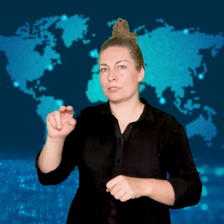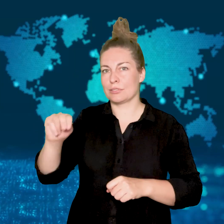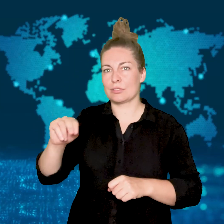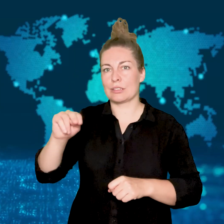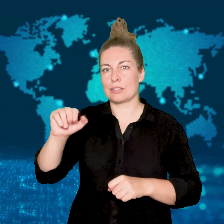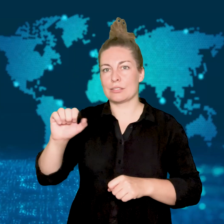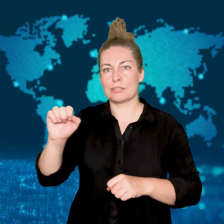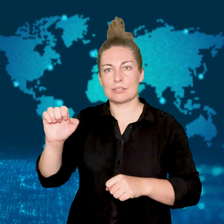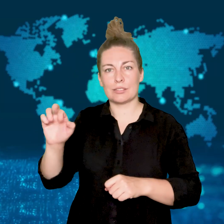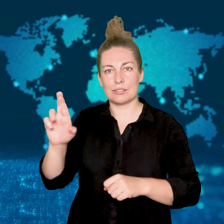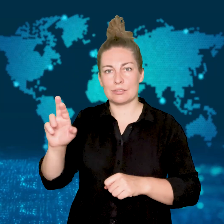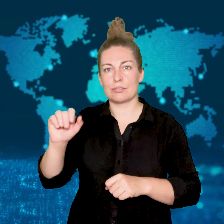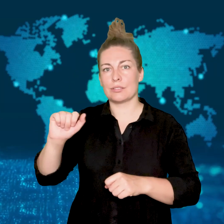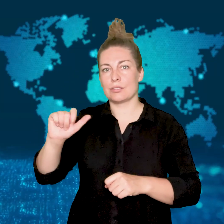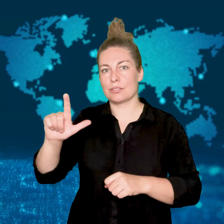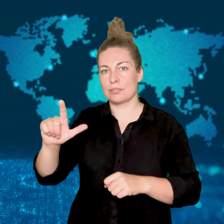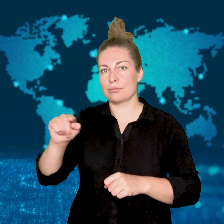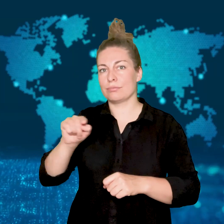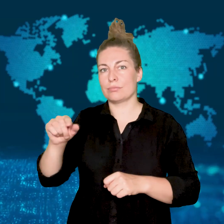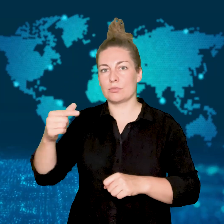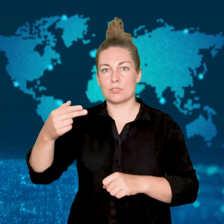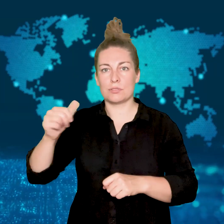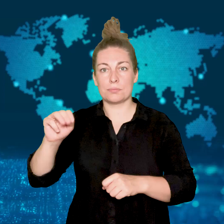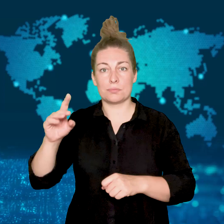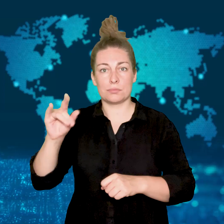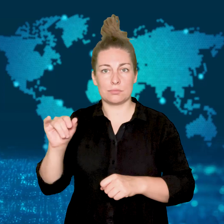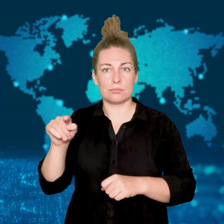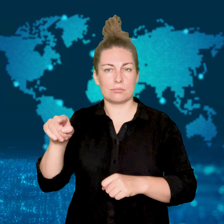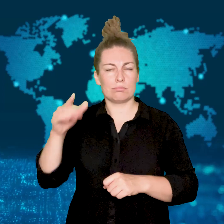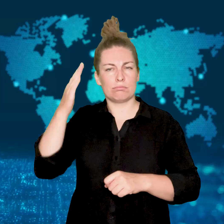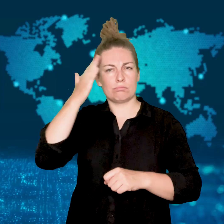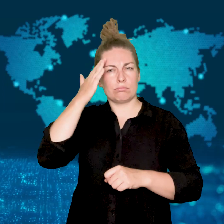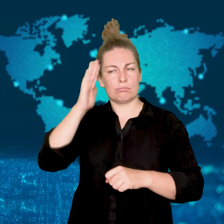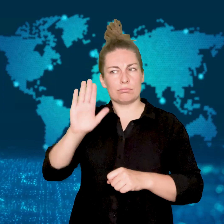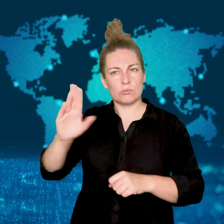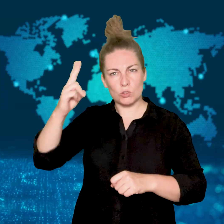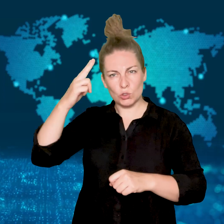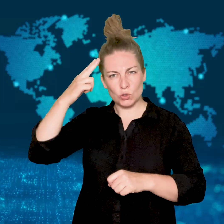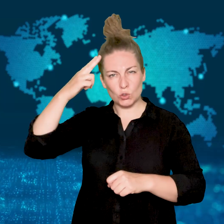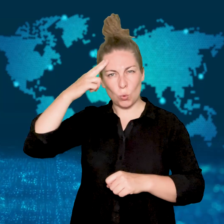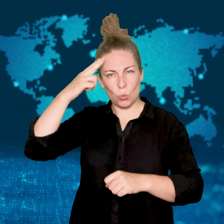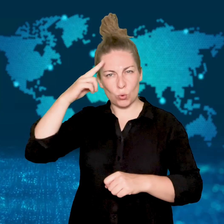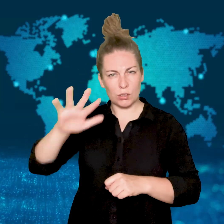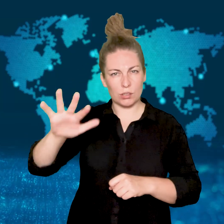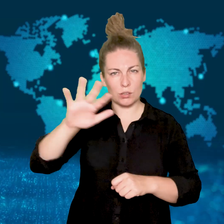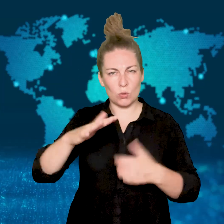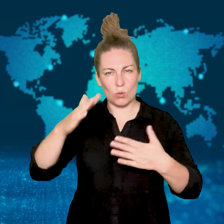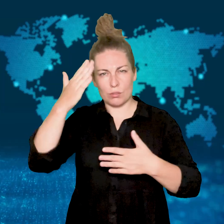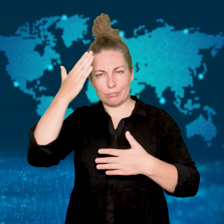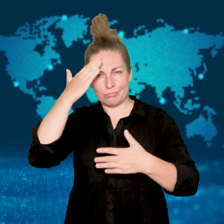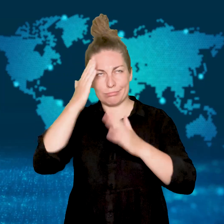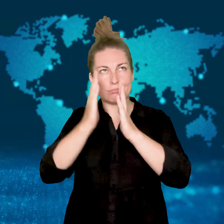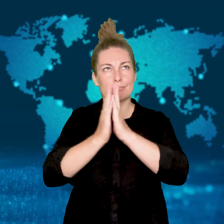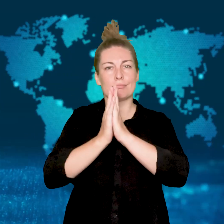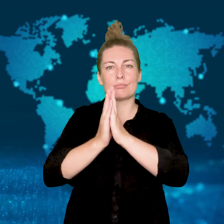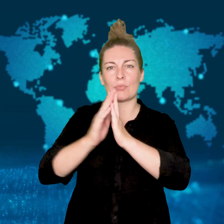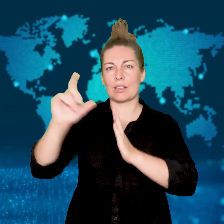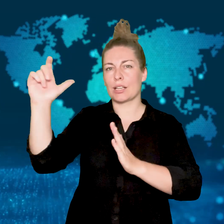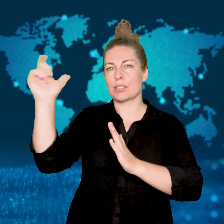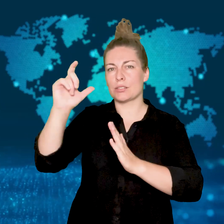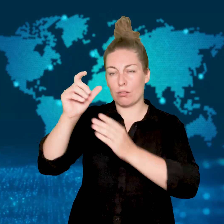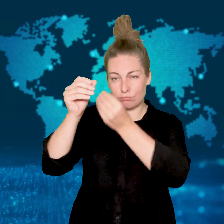a Saudi Islamic scholar.